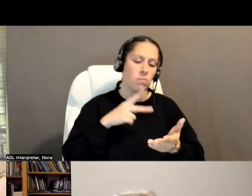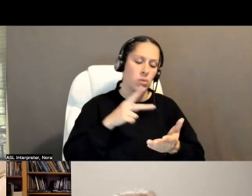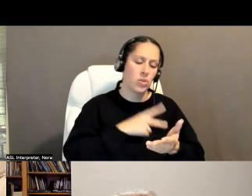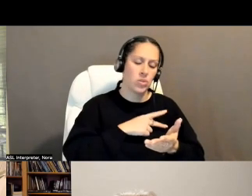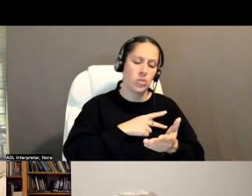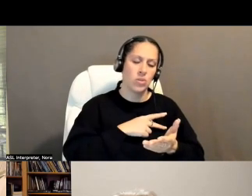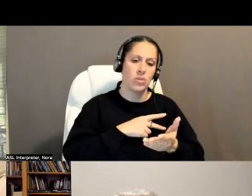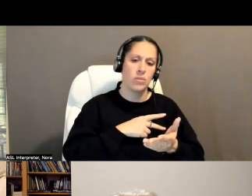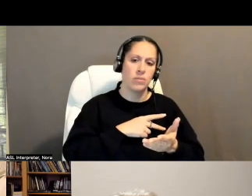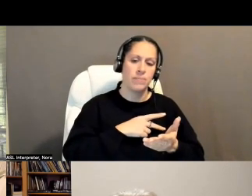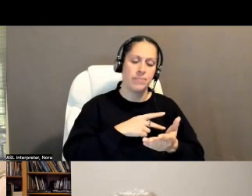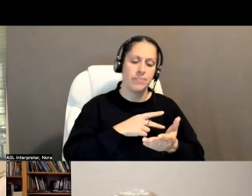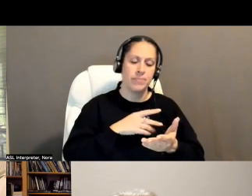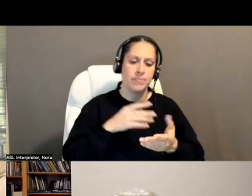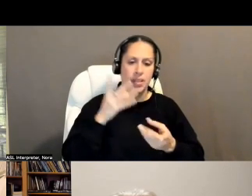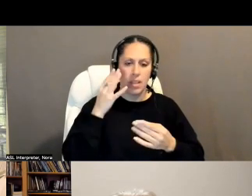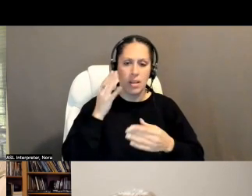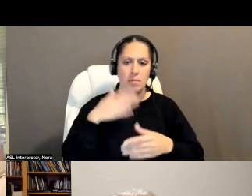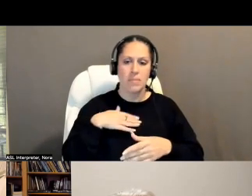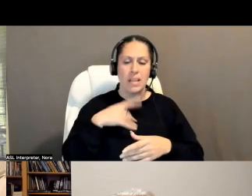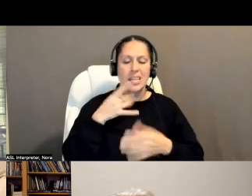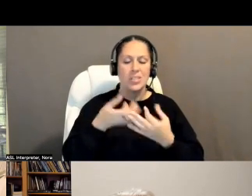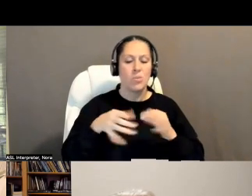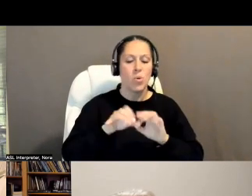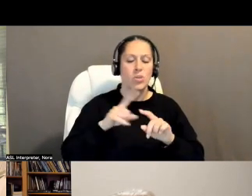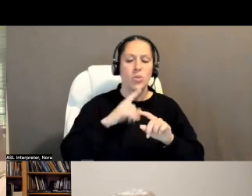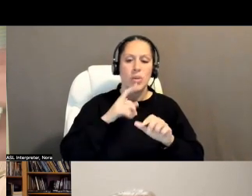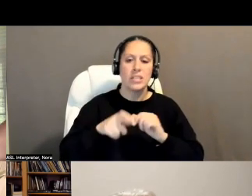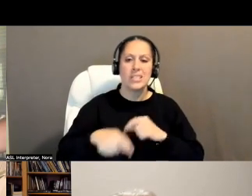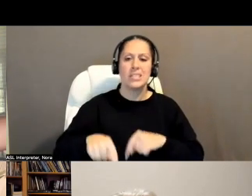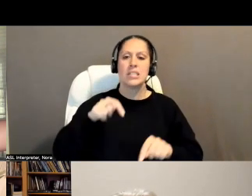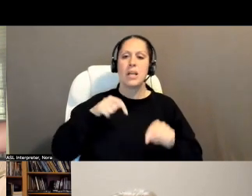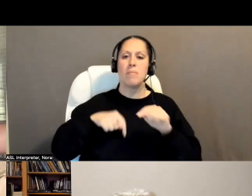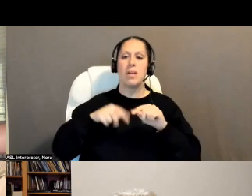really important to be able to to step back, and look, and to just imagine.